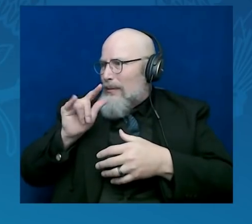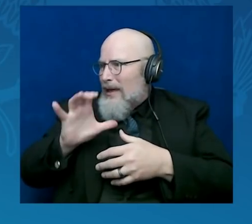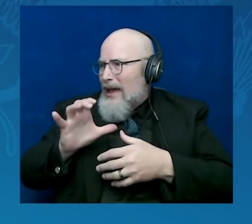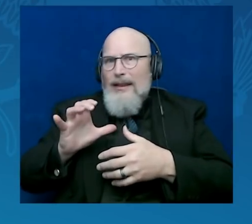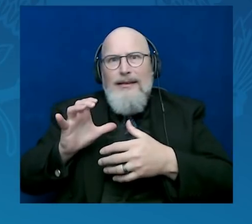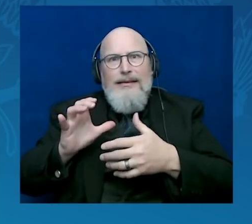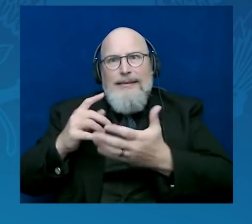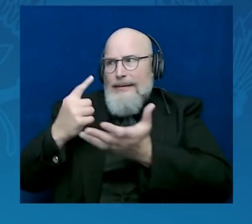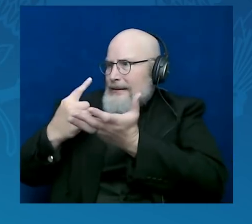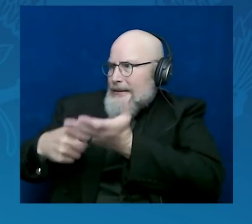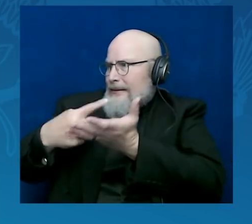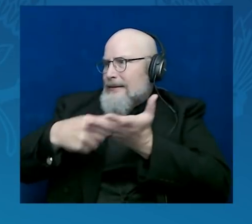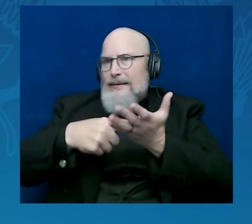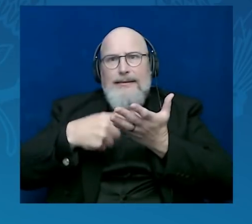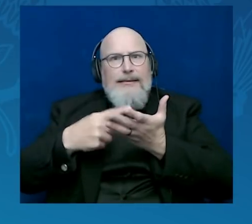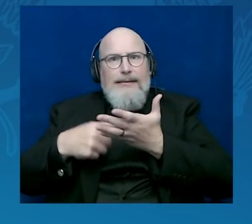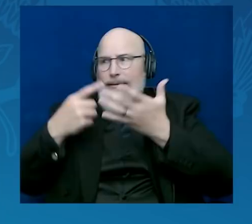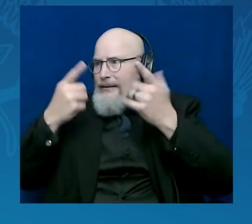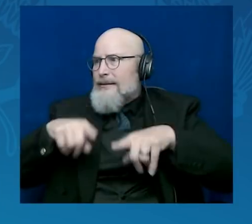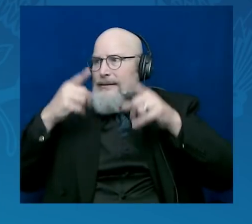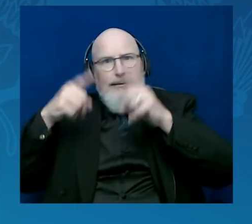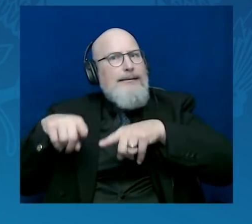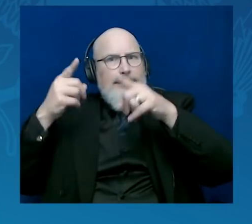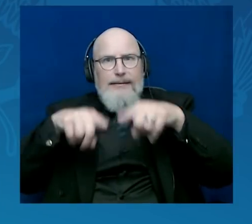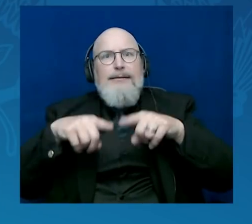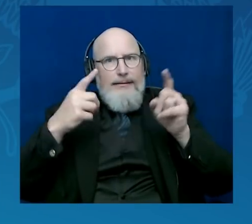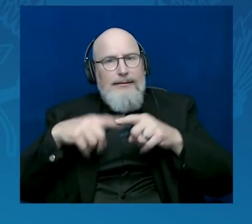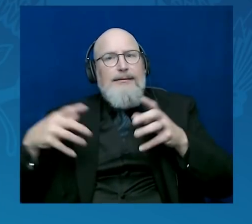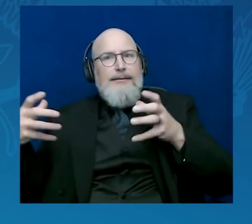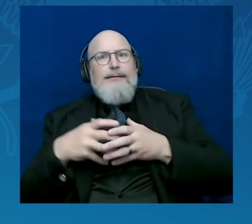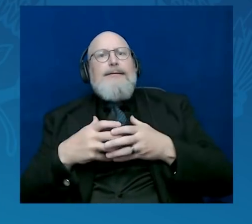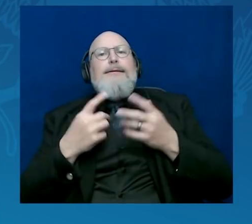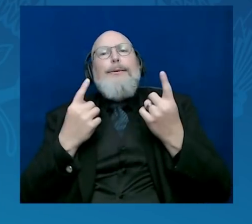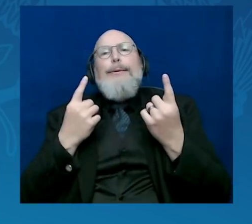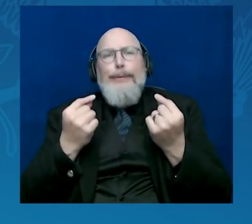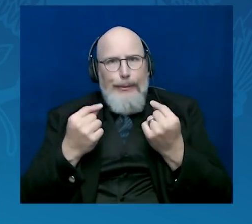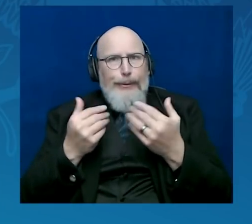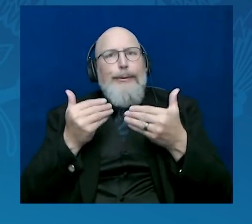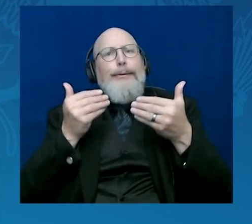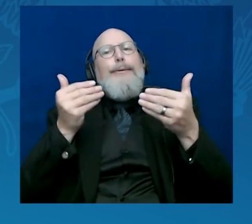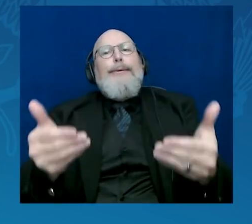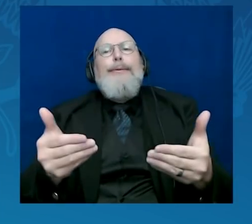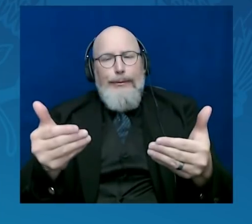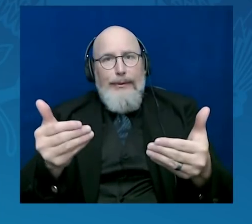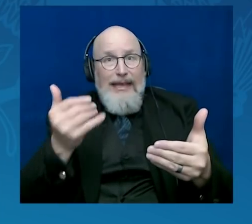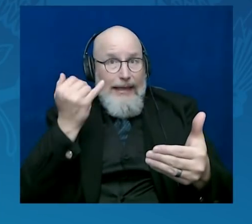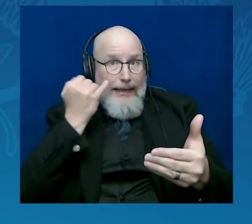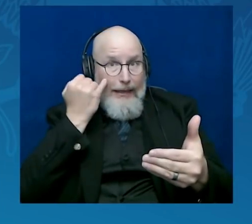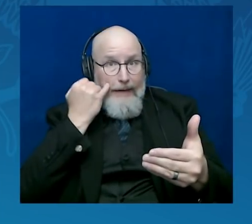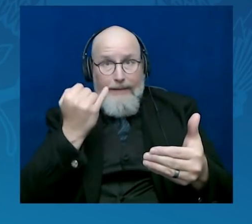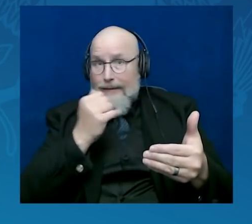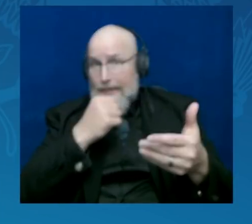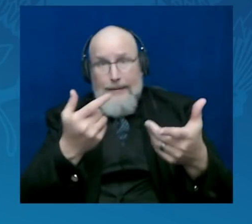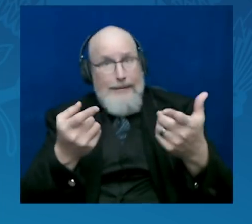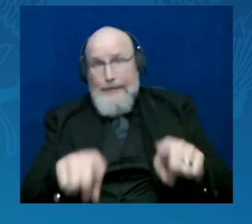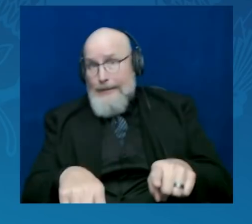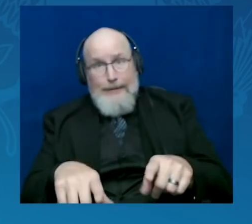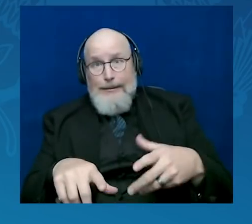wherein there has been some consensus around what would be appropriate, given perhaps some predictable scenarios.